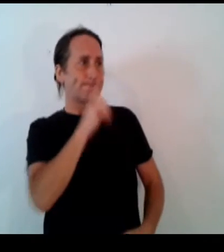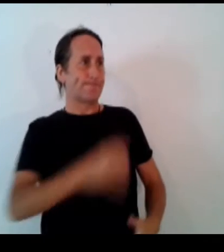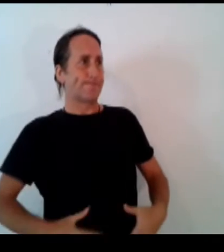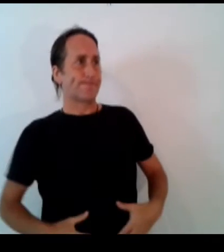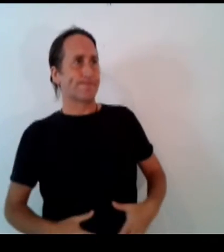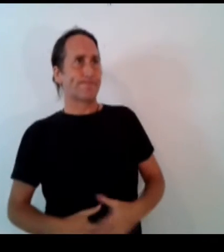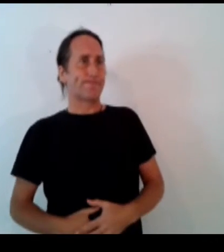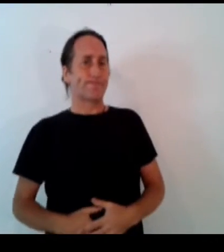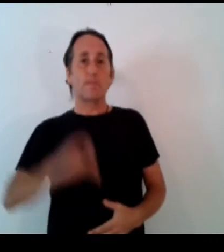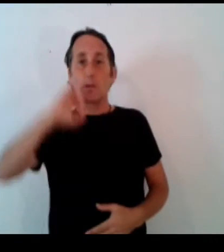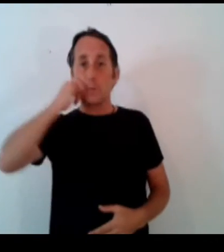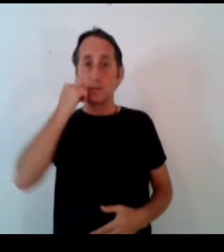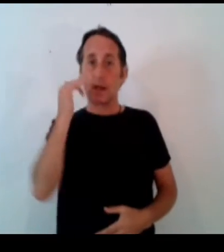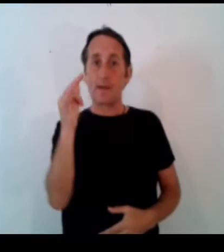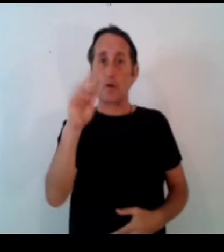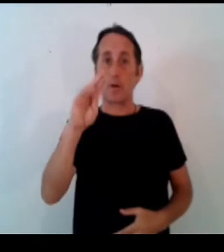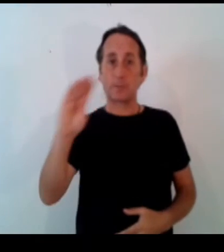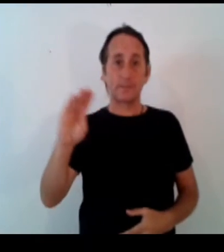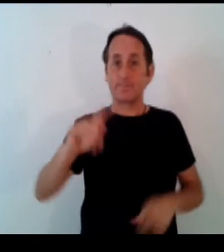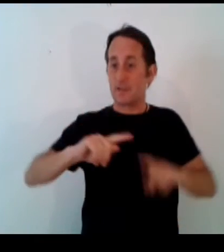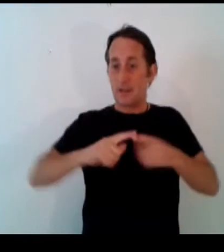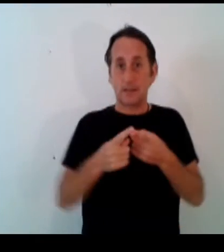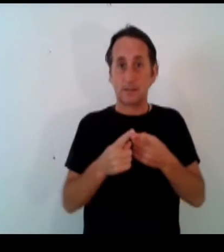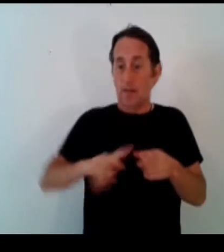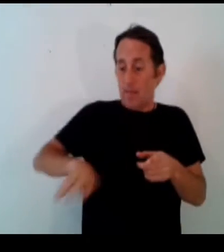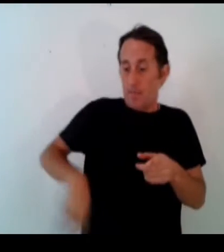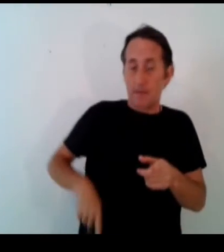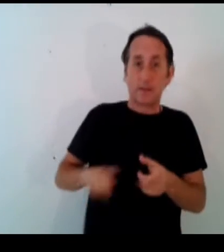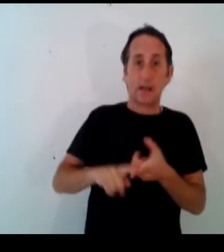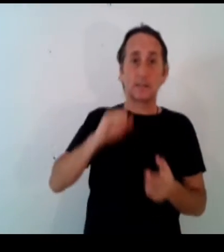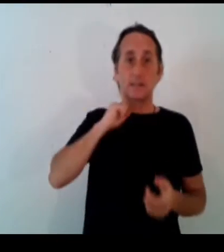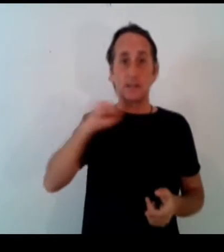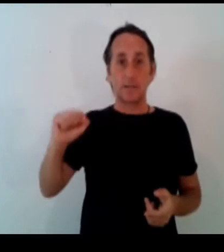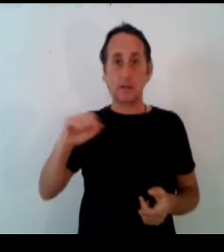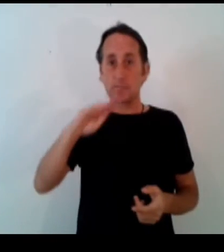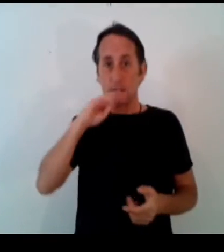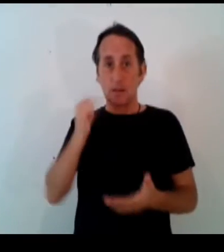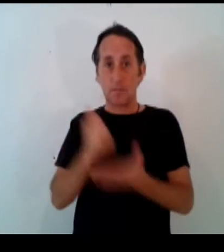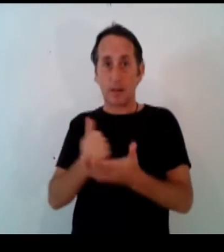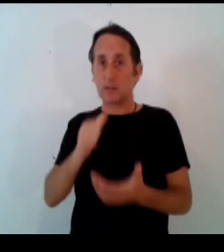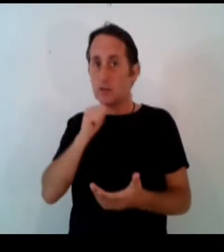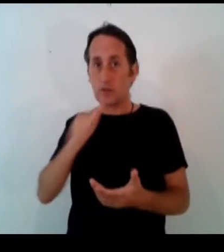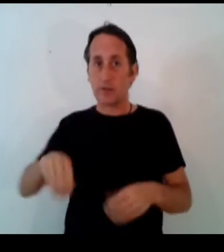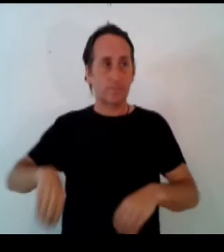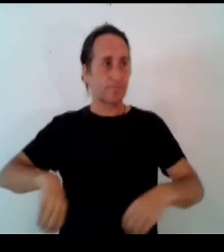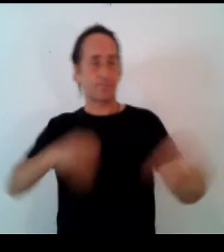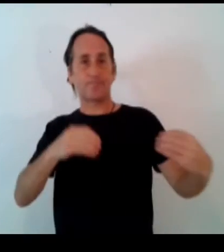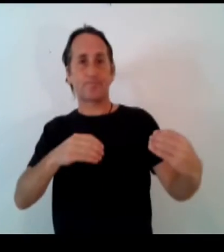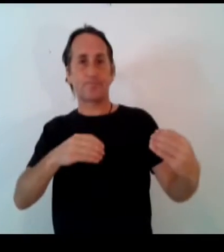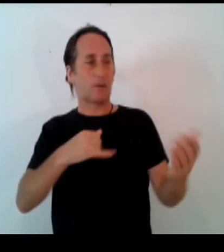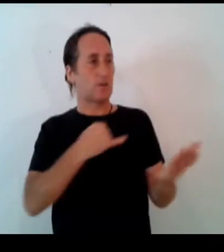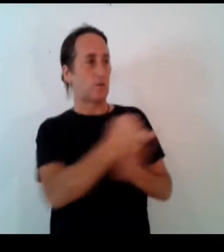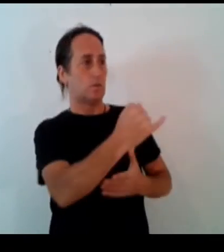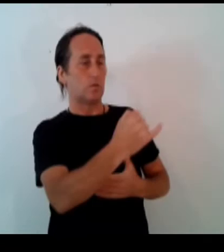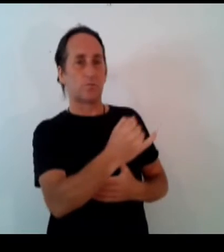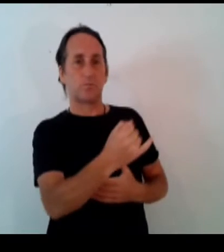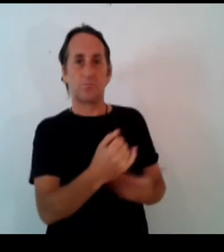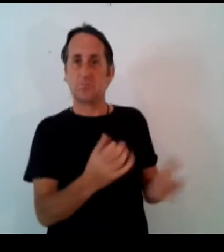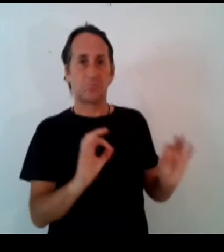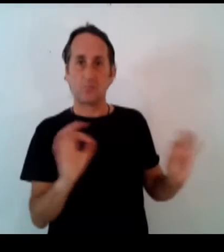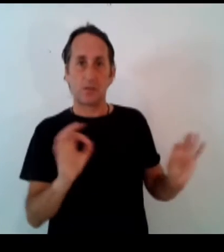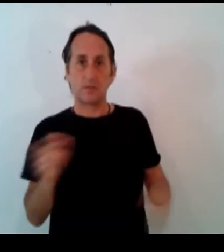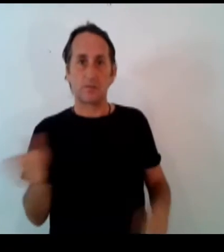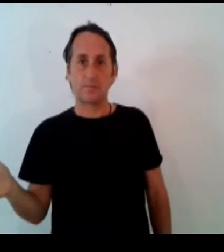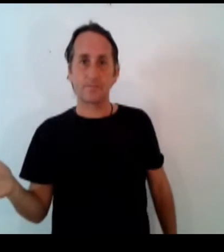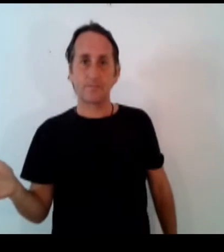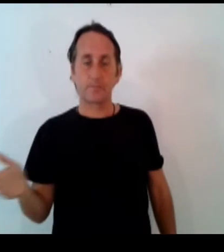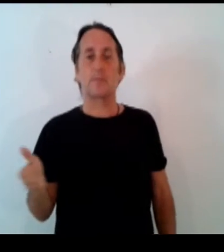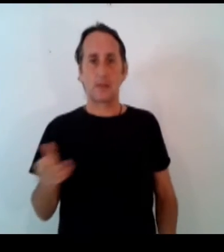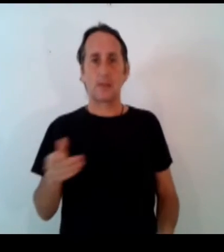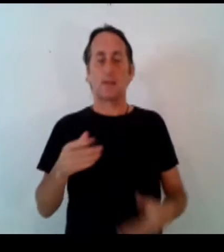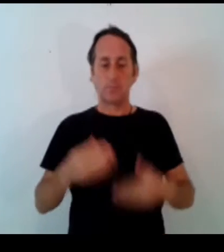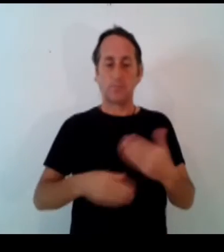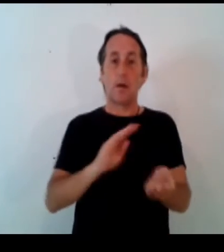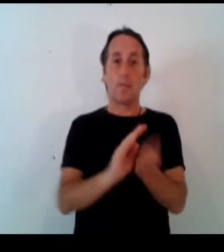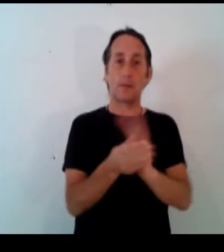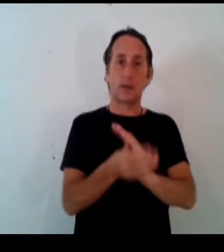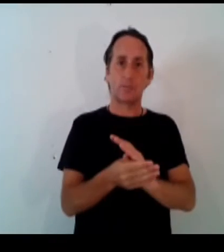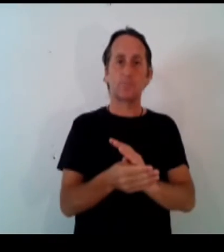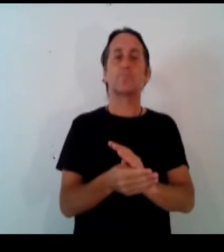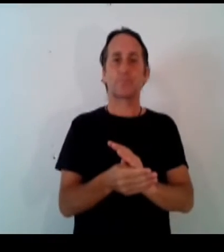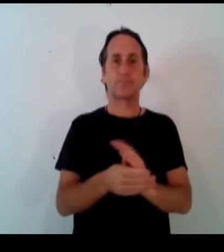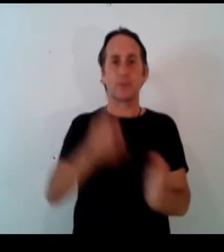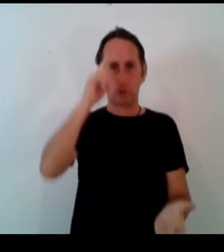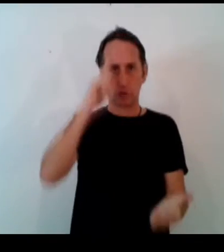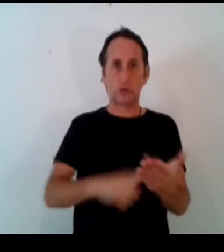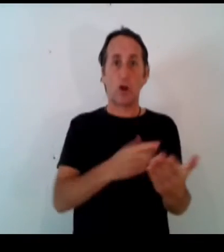It is what it is, theft and slavery, and because they couldn't they didn't and this became a judgement and they lost their licences